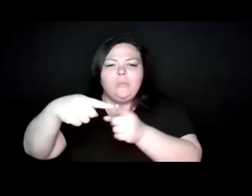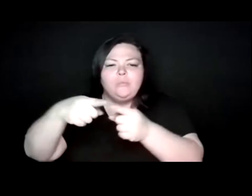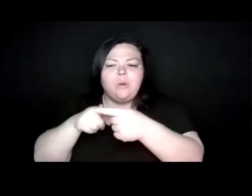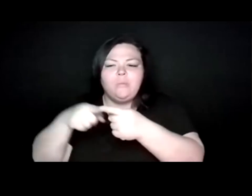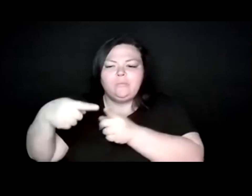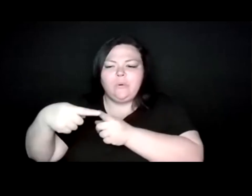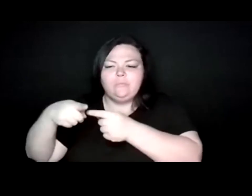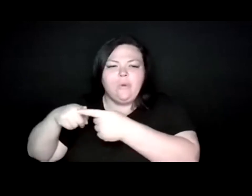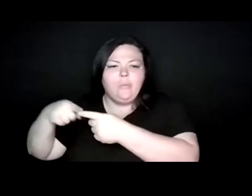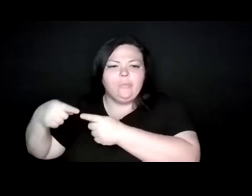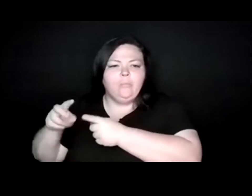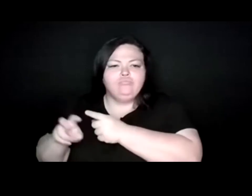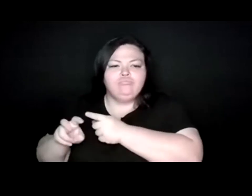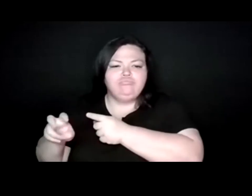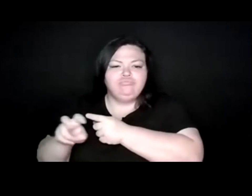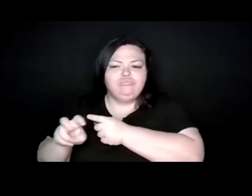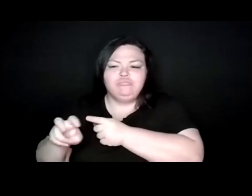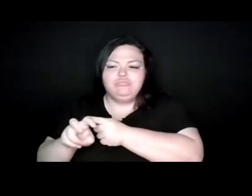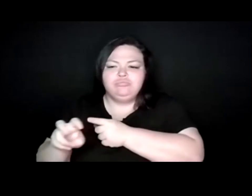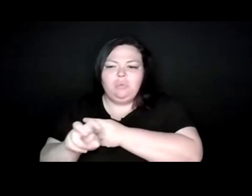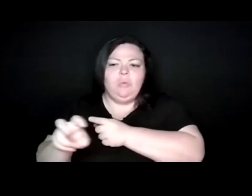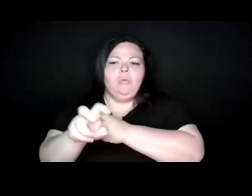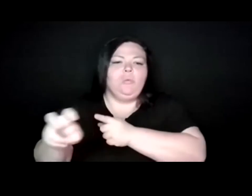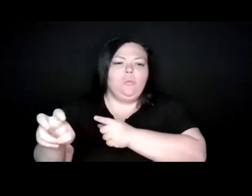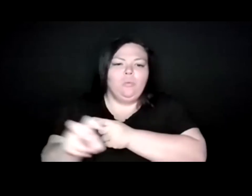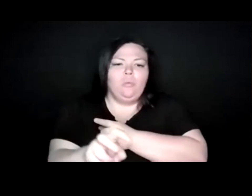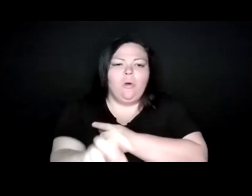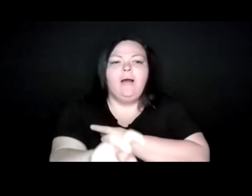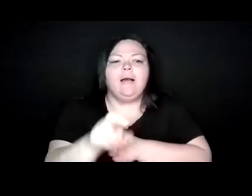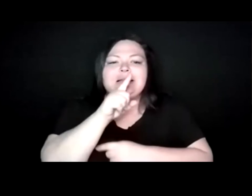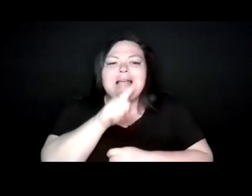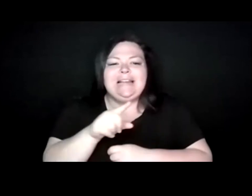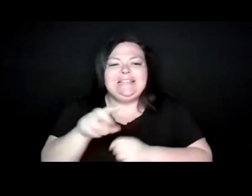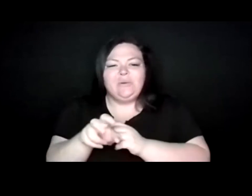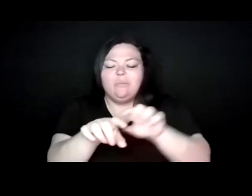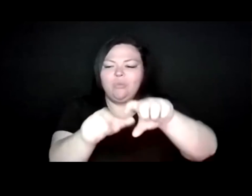keep it crawling through bursts of air. / An innocuous slinky in colorful garb,/